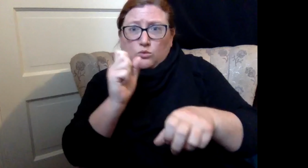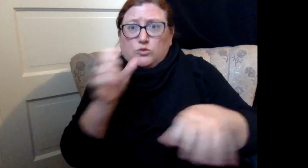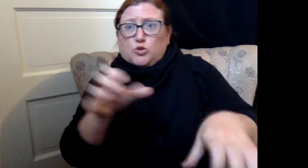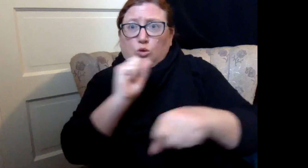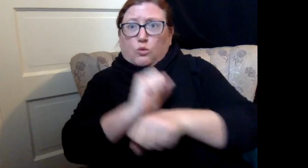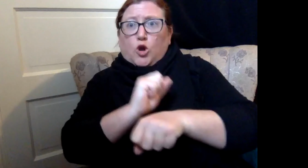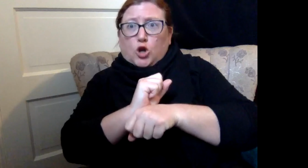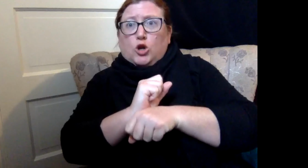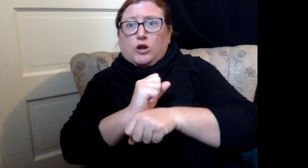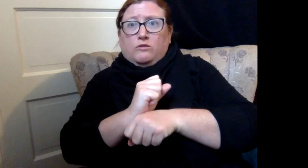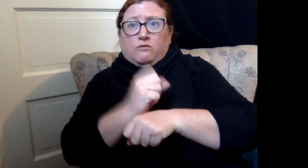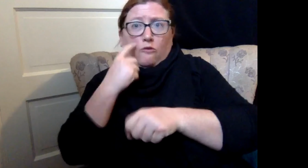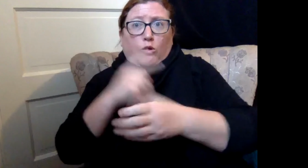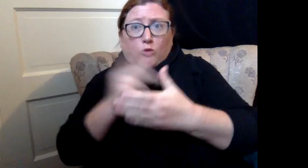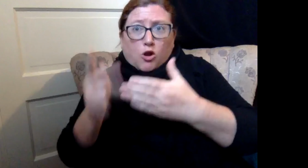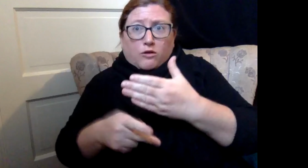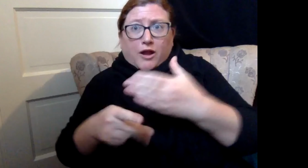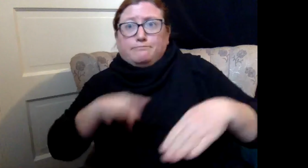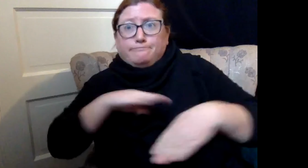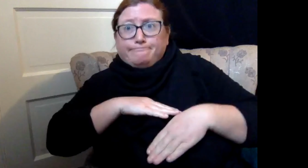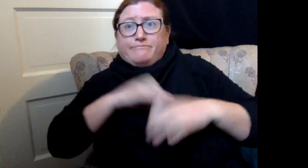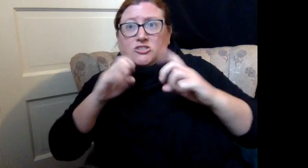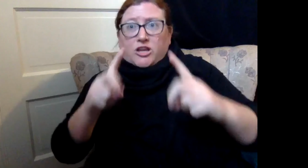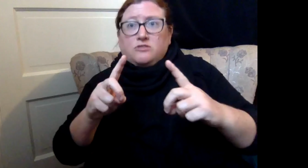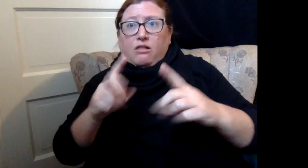maximum group size of ten will be too difficult in order to